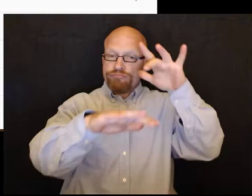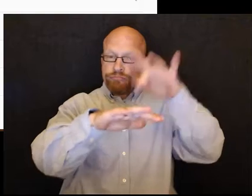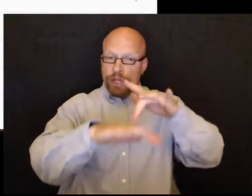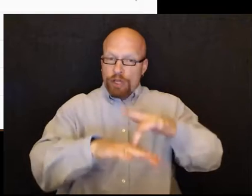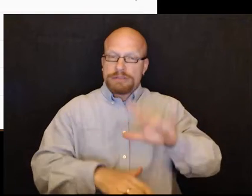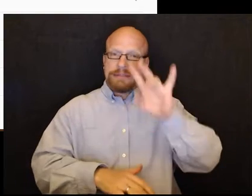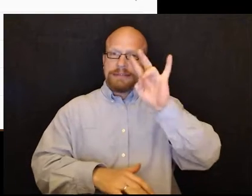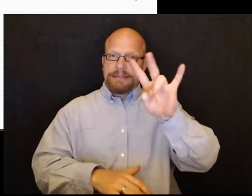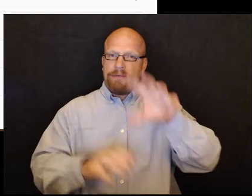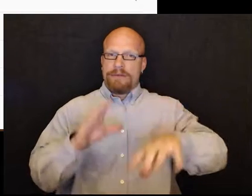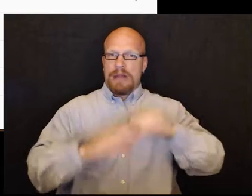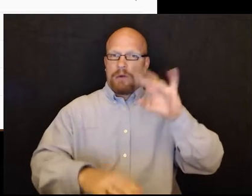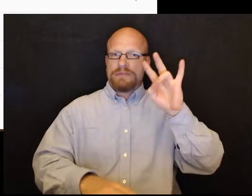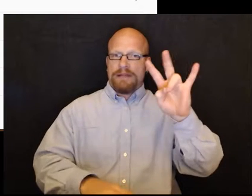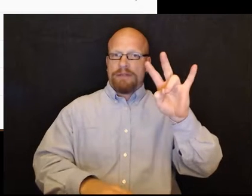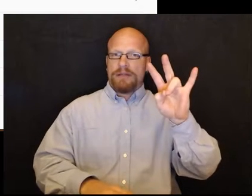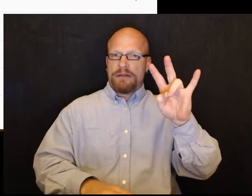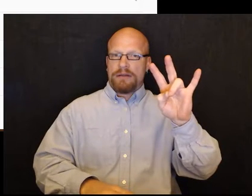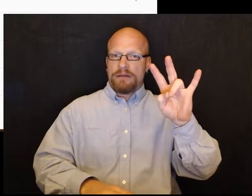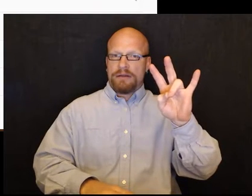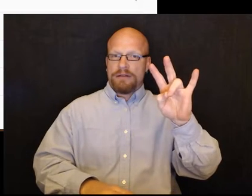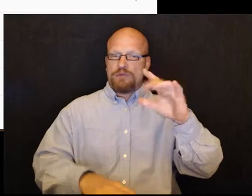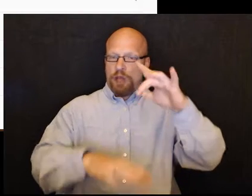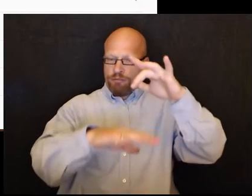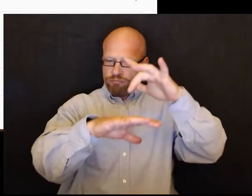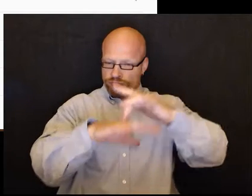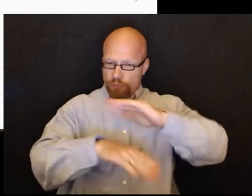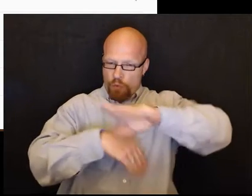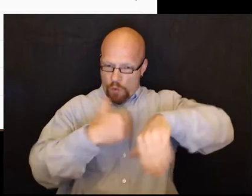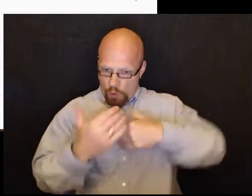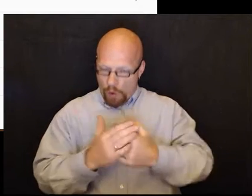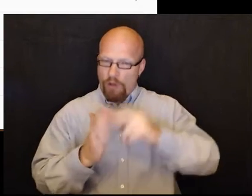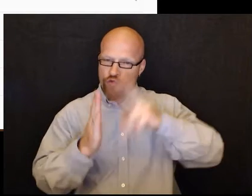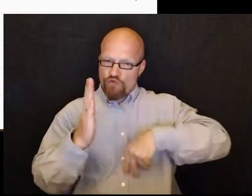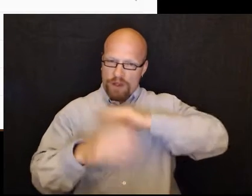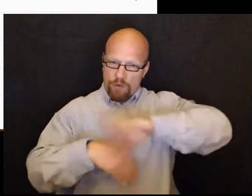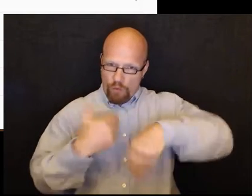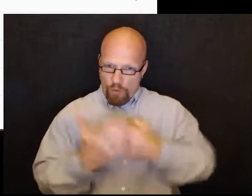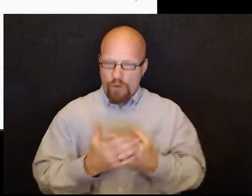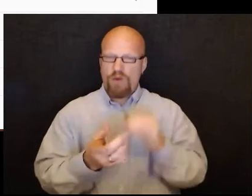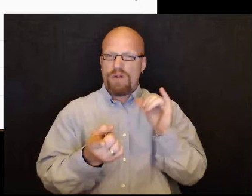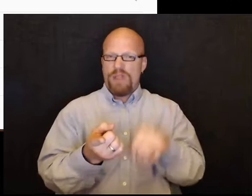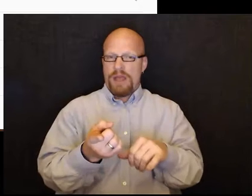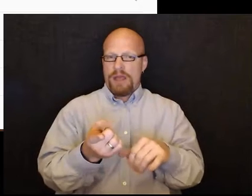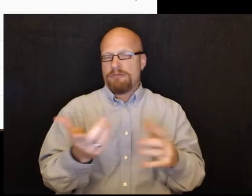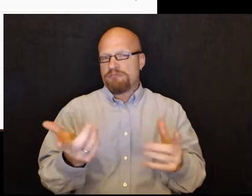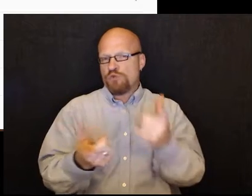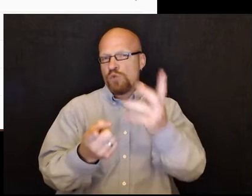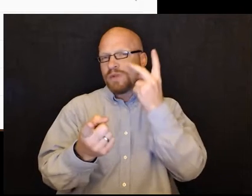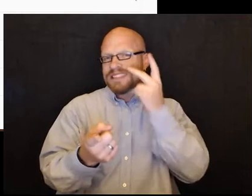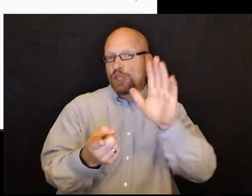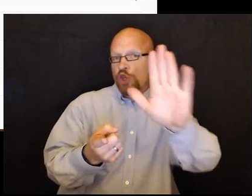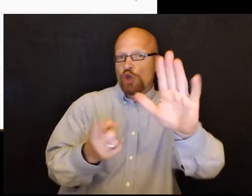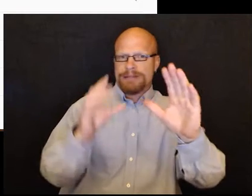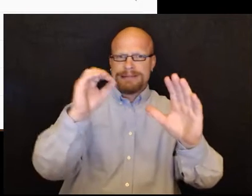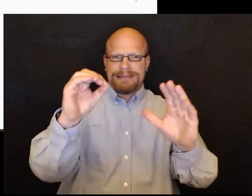video i have already touched... Or I have looked at that 7 out of 7 topics I read them all